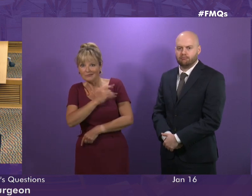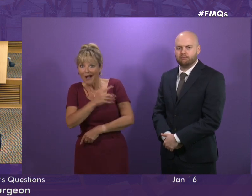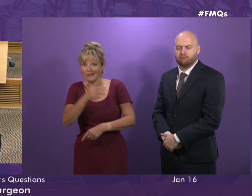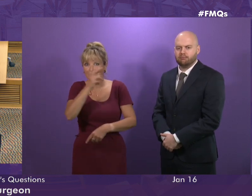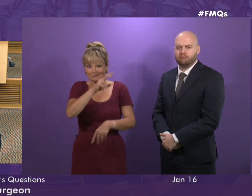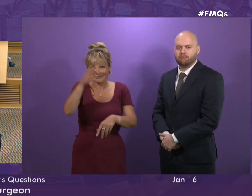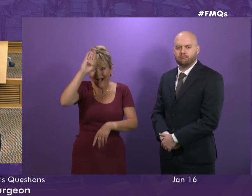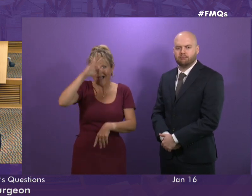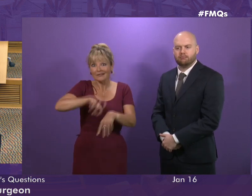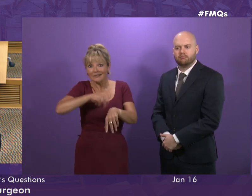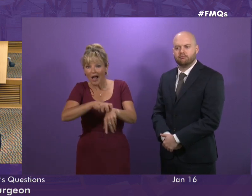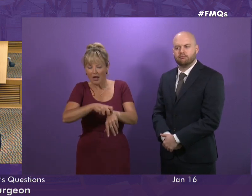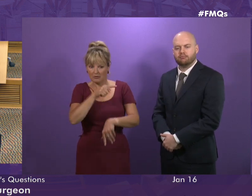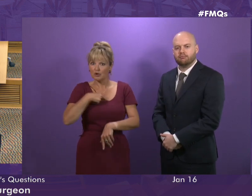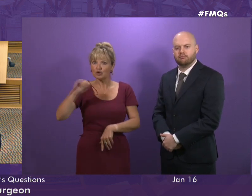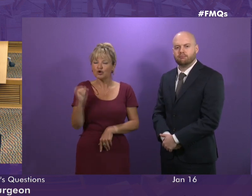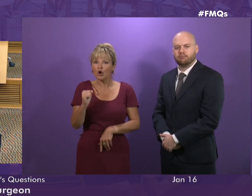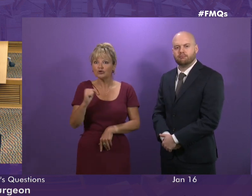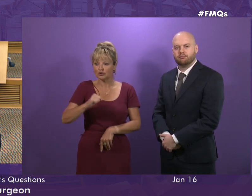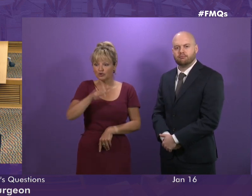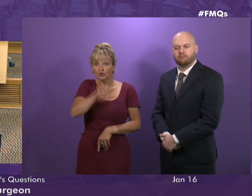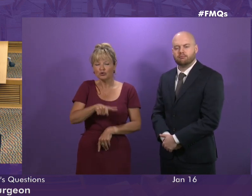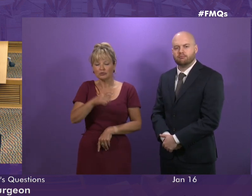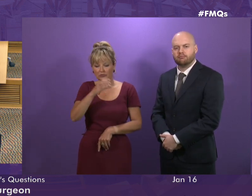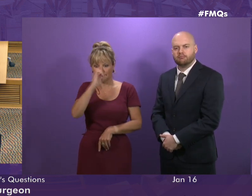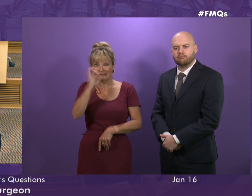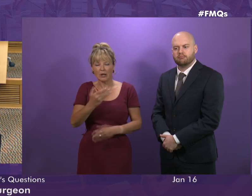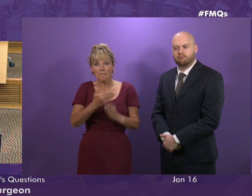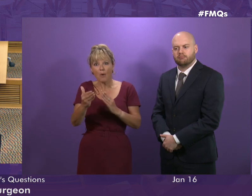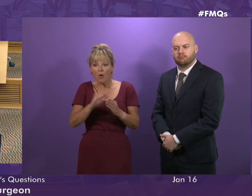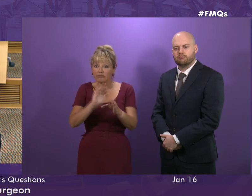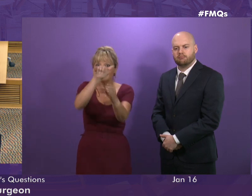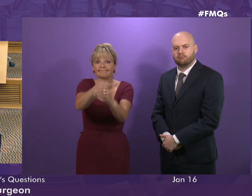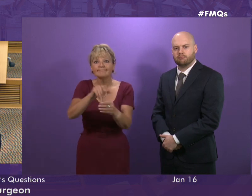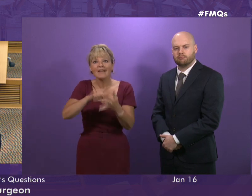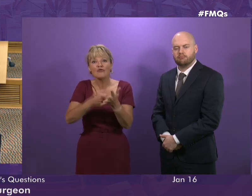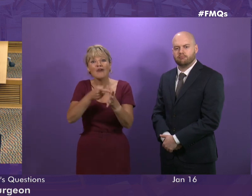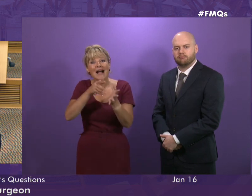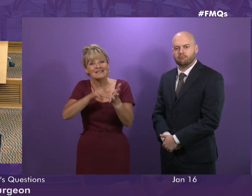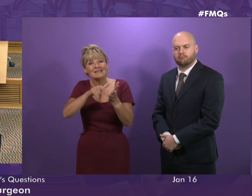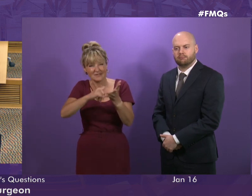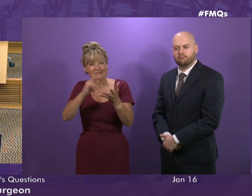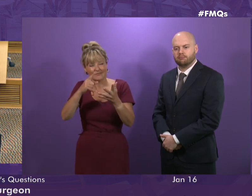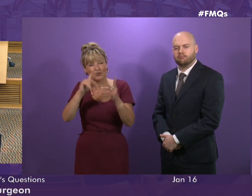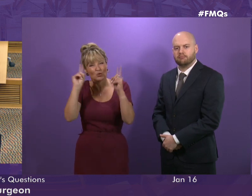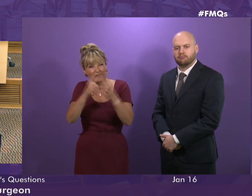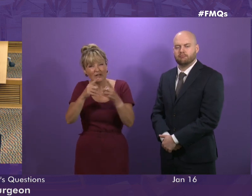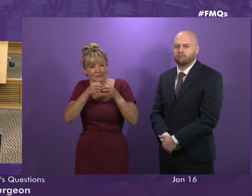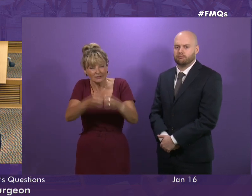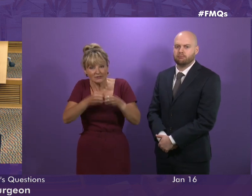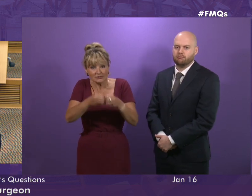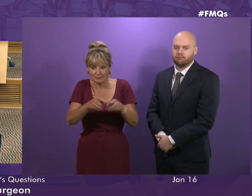and more Erasmus students from across Europe come to Scotland than they do to anywhere else in the United Kingdom. Ending our participation in Erasmus would